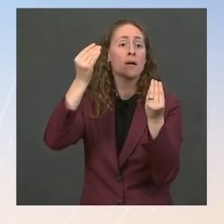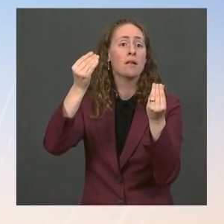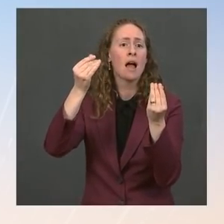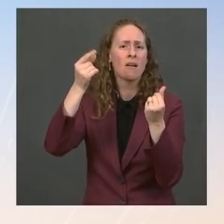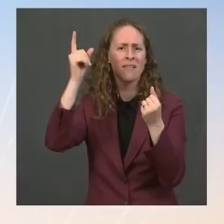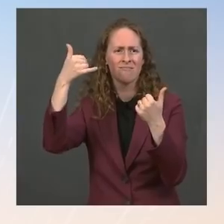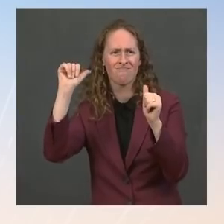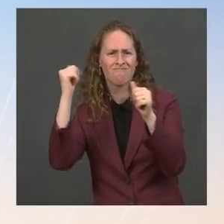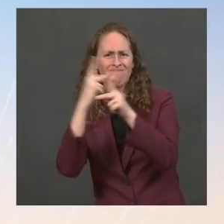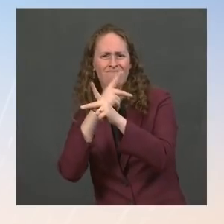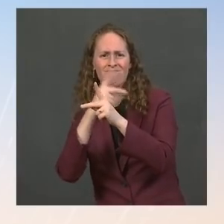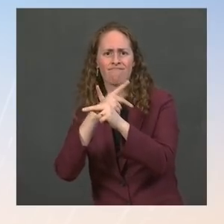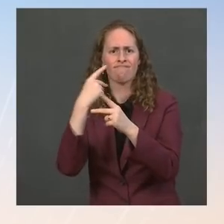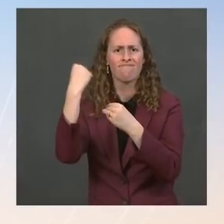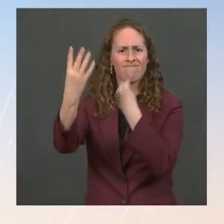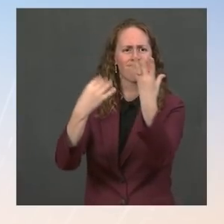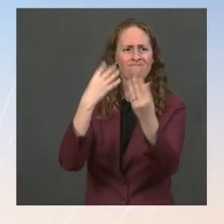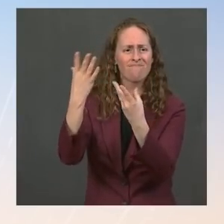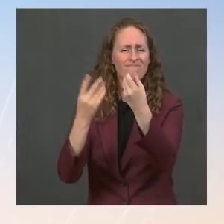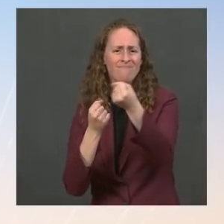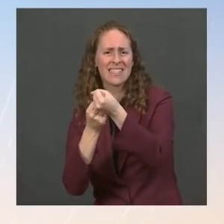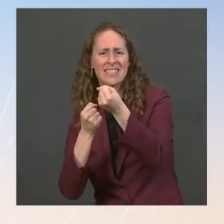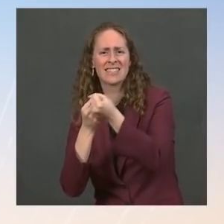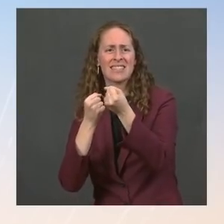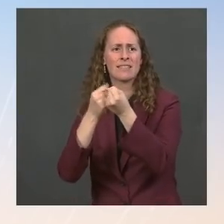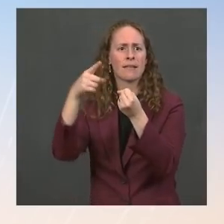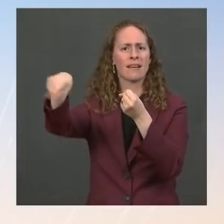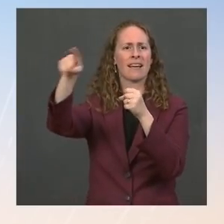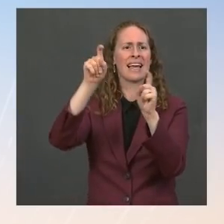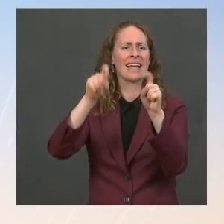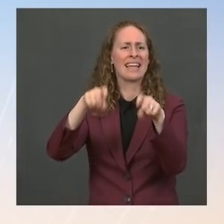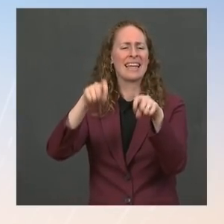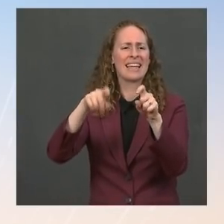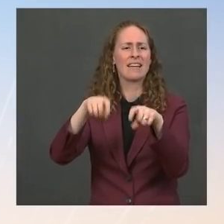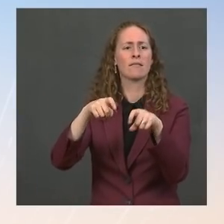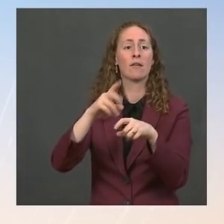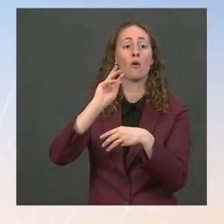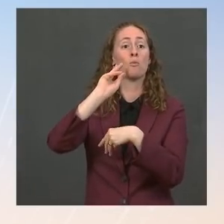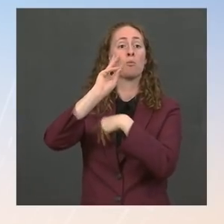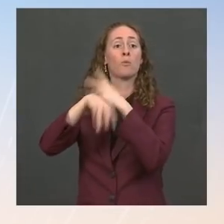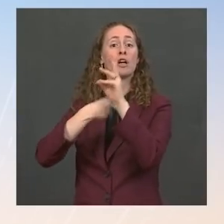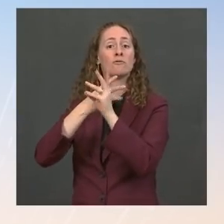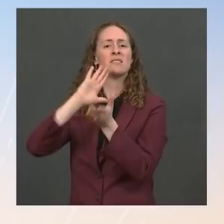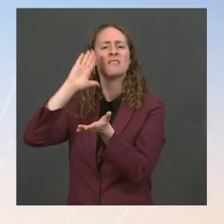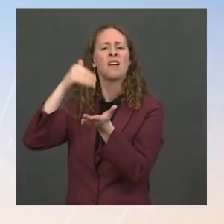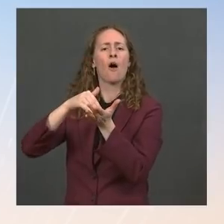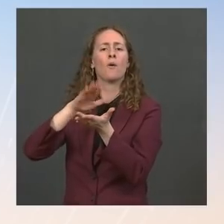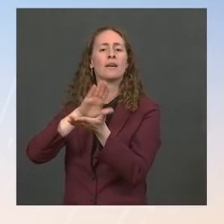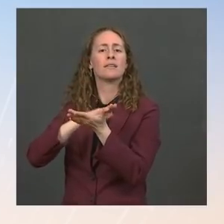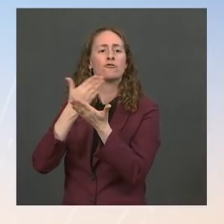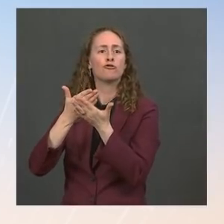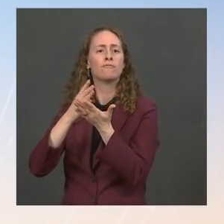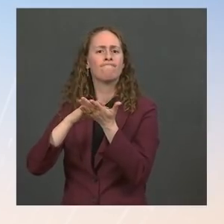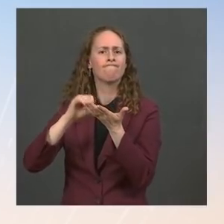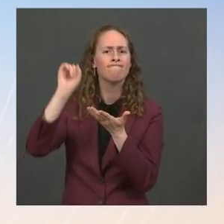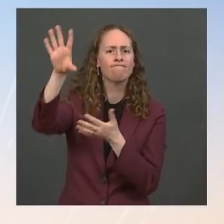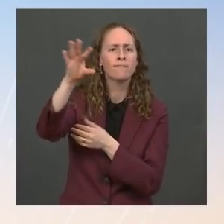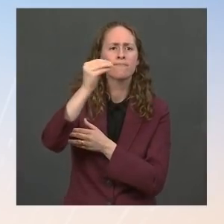which includes World Central Kitchen bringing in meals, the American Red Cross bringing in much-needed resources to the population.